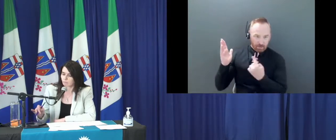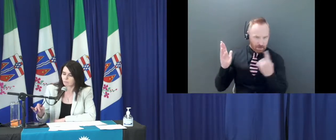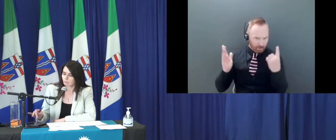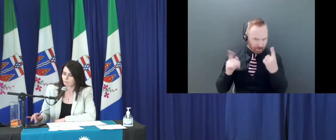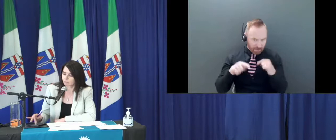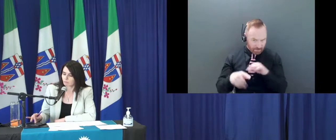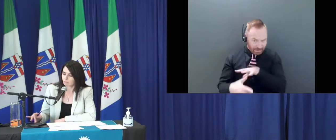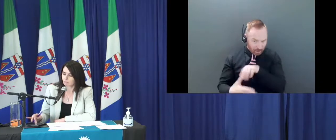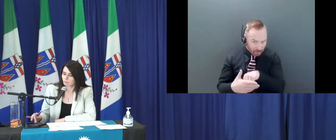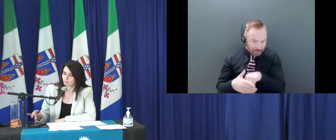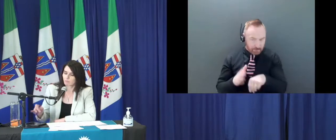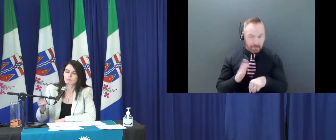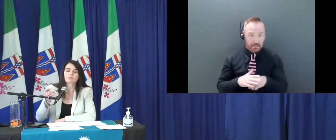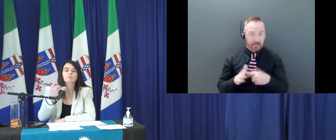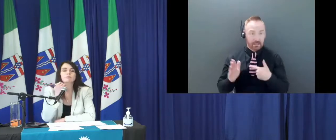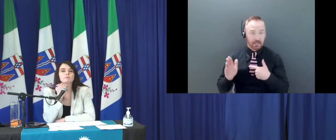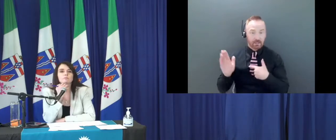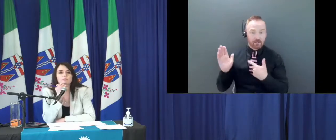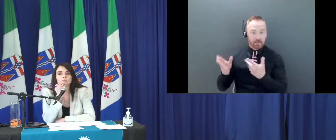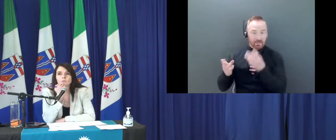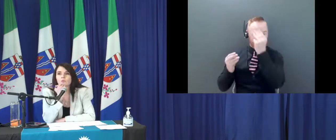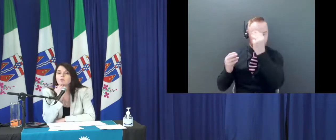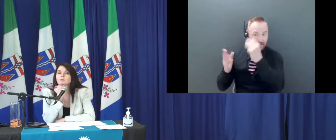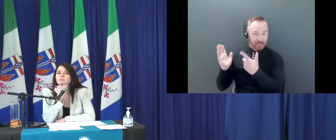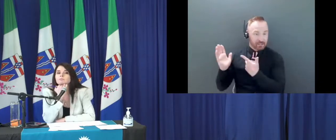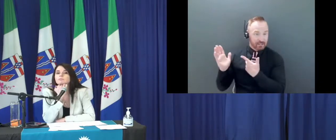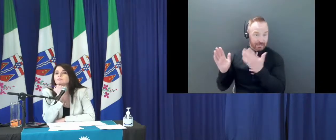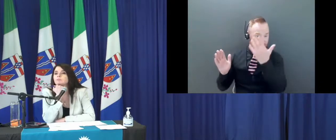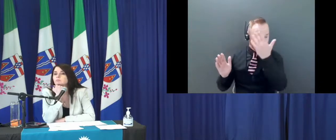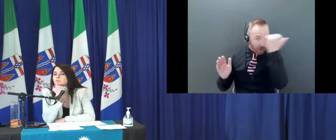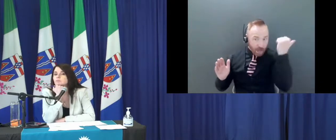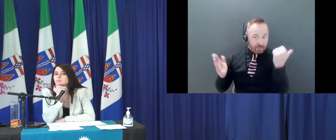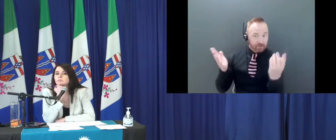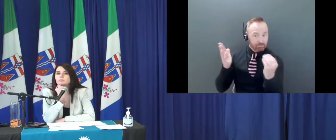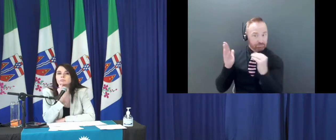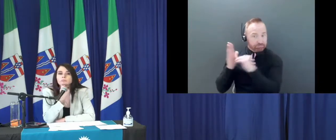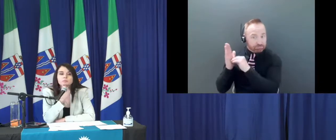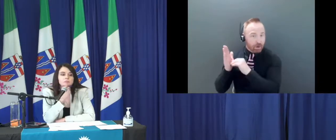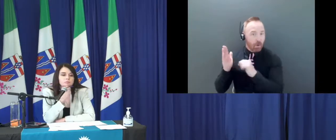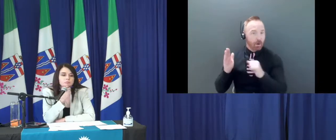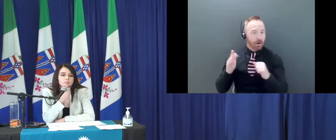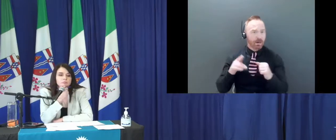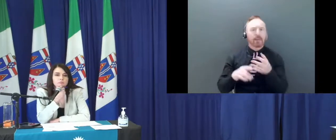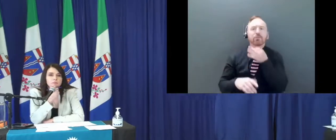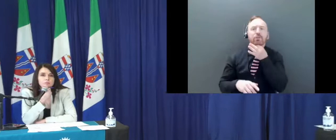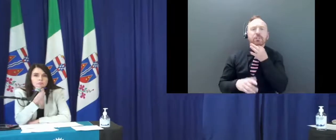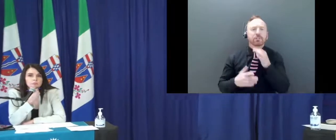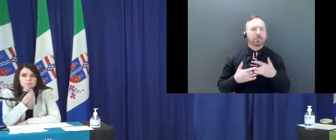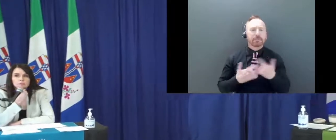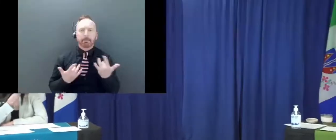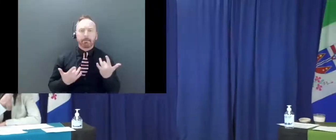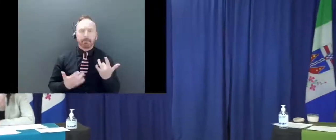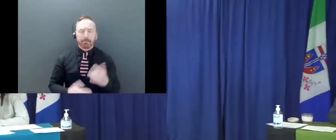What's the guidance for them? Yes, thank you for bringing it up.